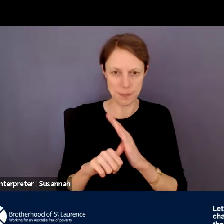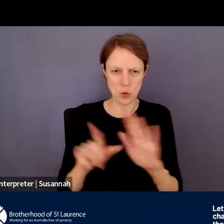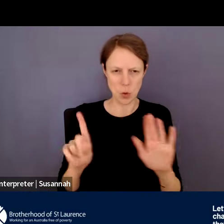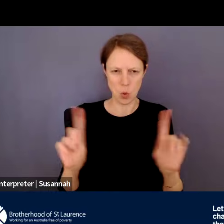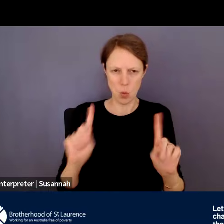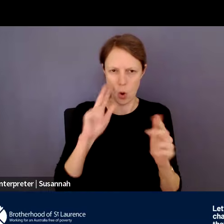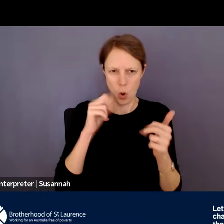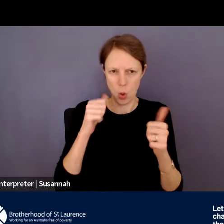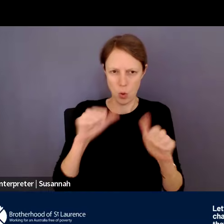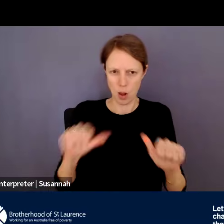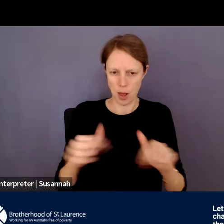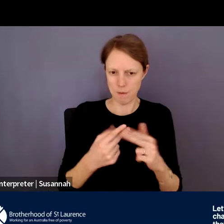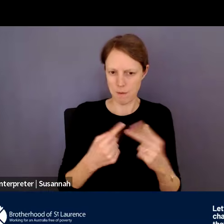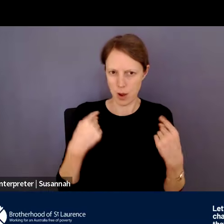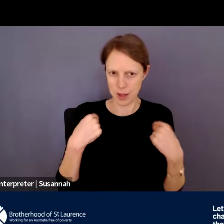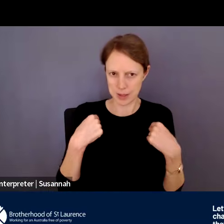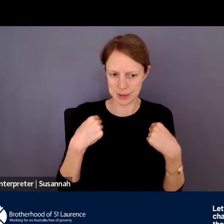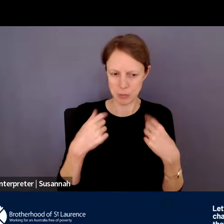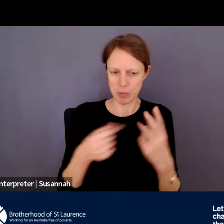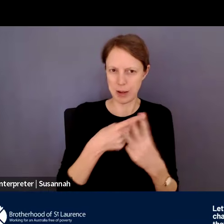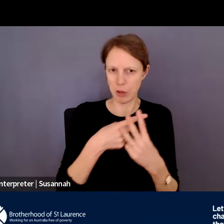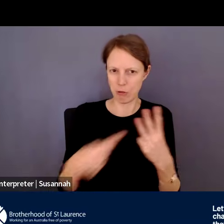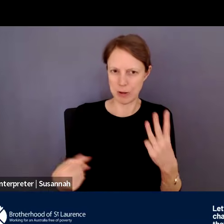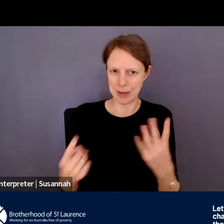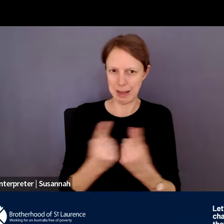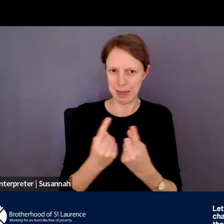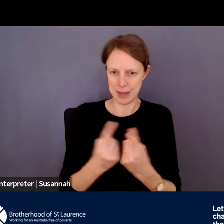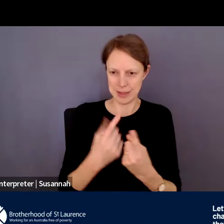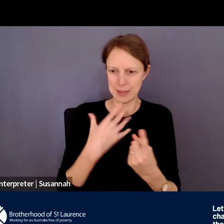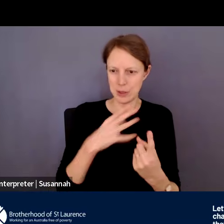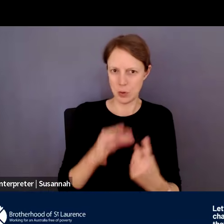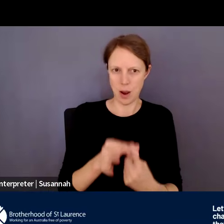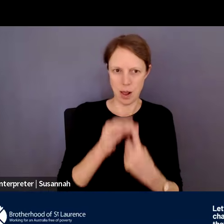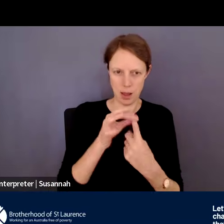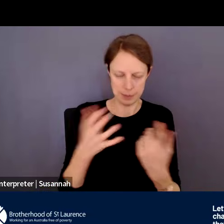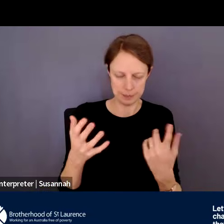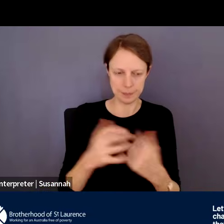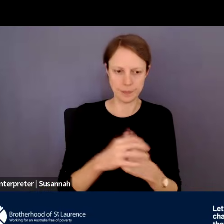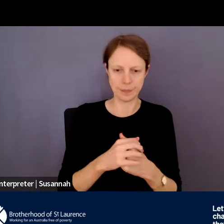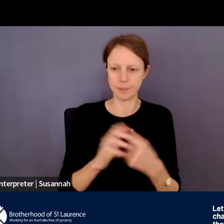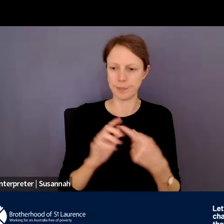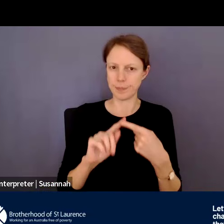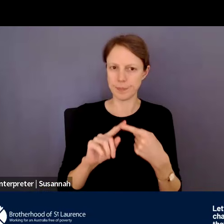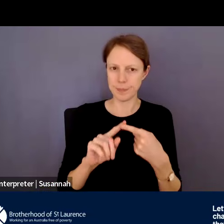there's probably three key things that I want to highlight. The first being about meeting families